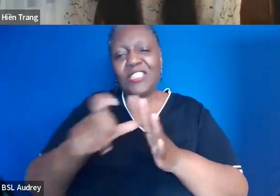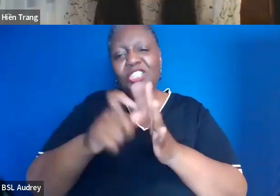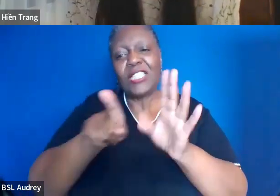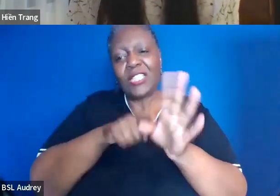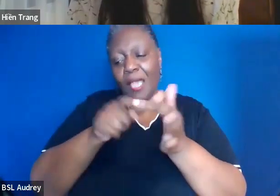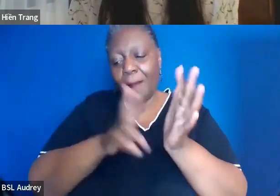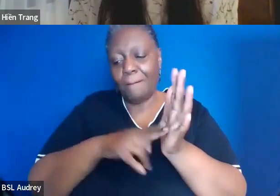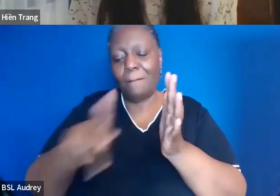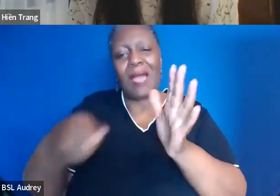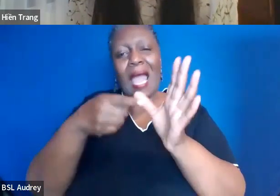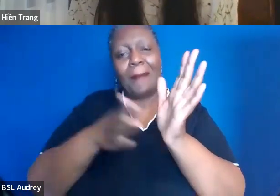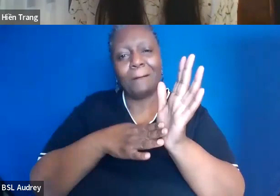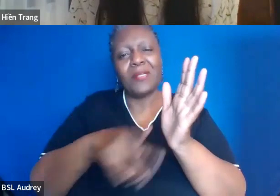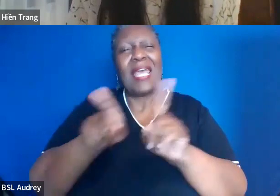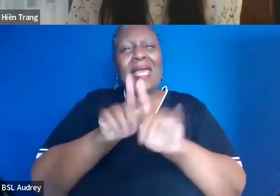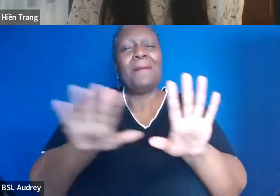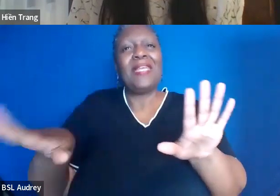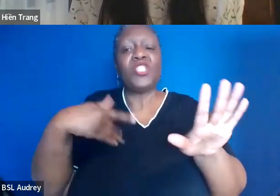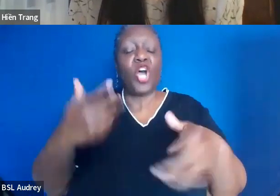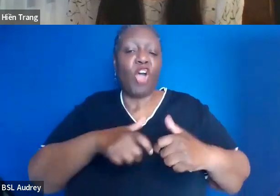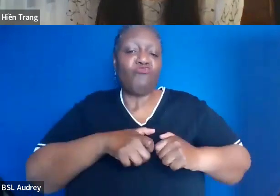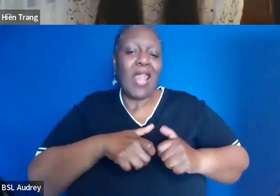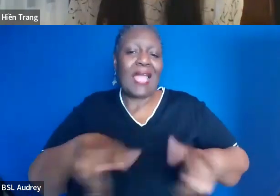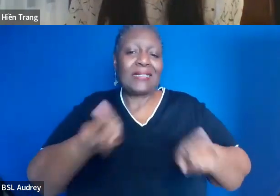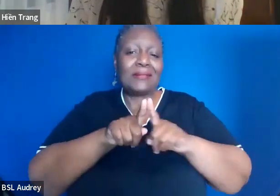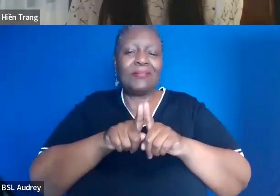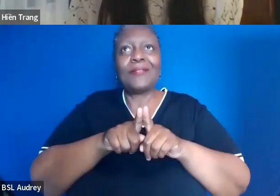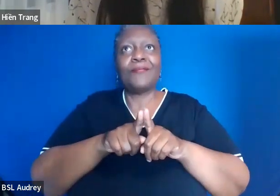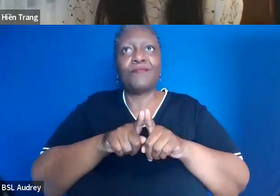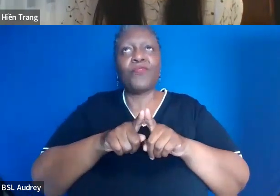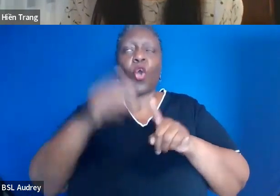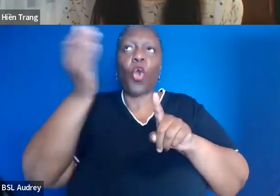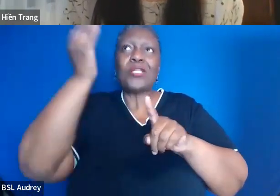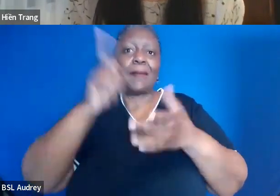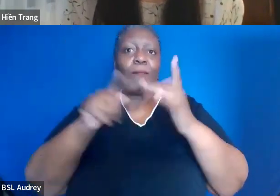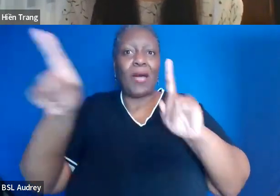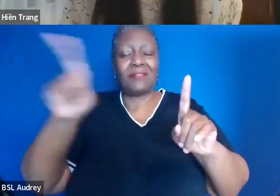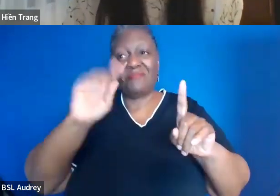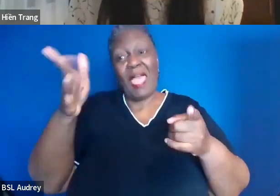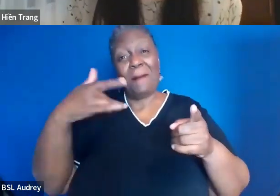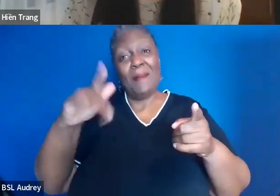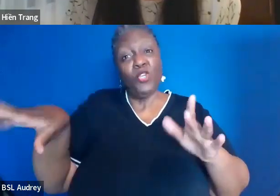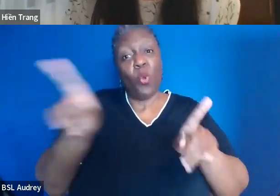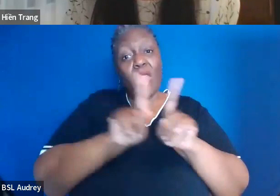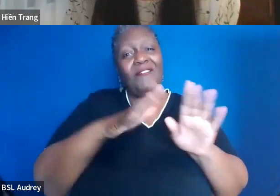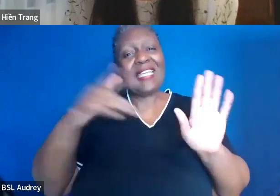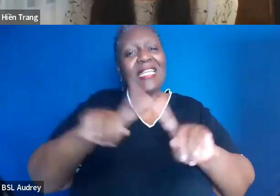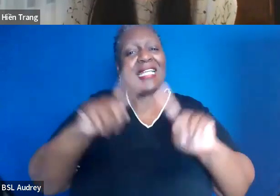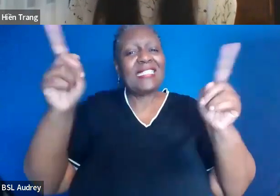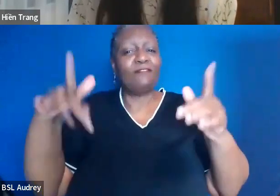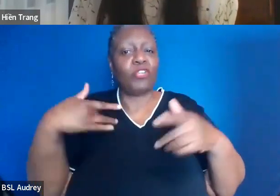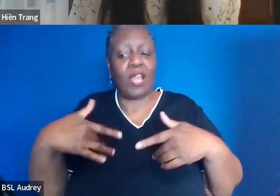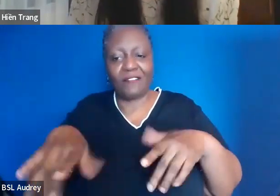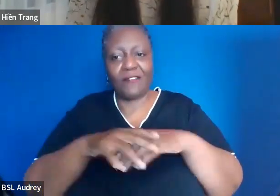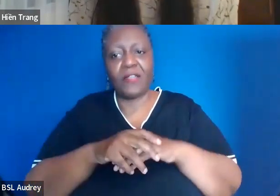person who might be your lover in a previous life and the disease hasn't been reborn so he or she